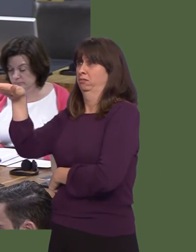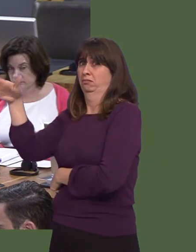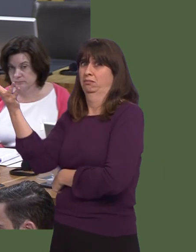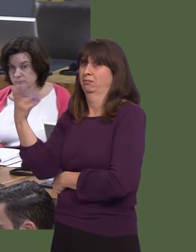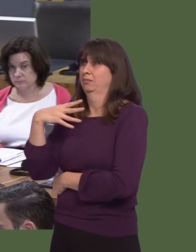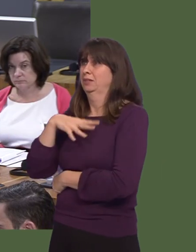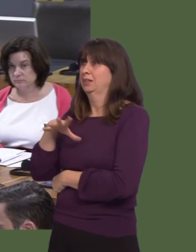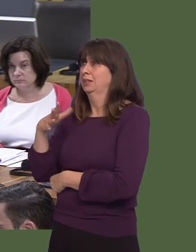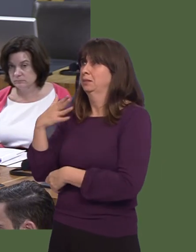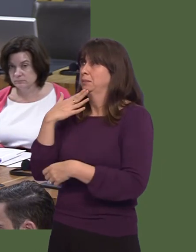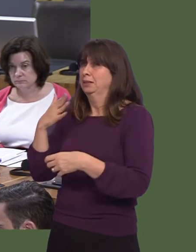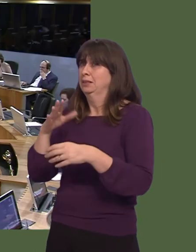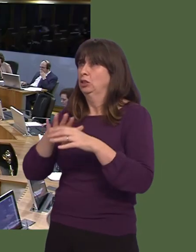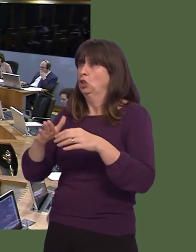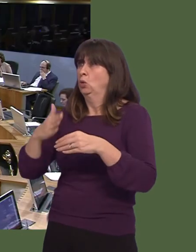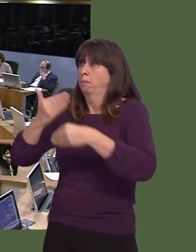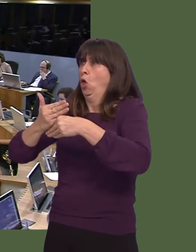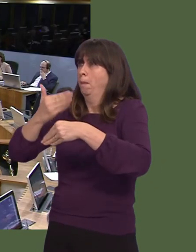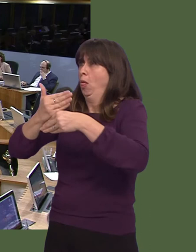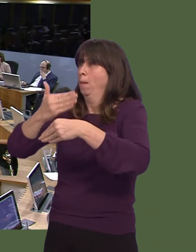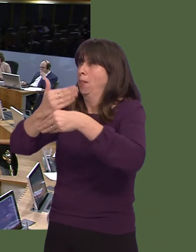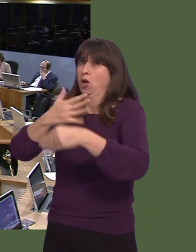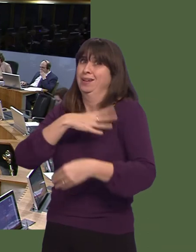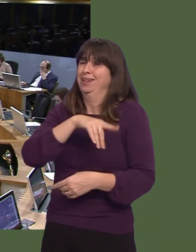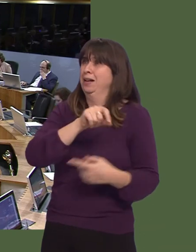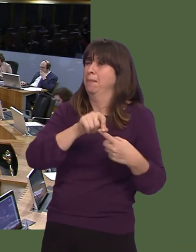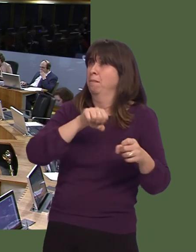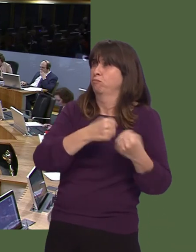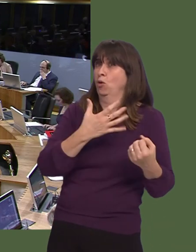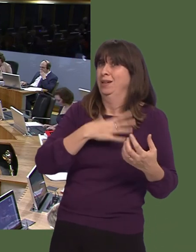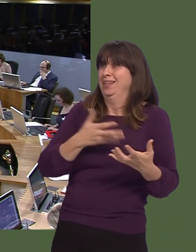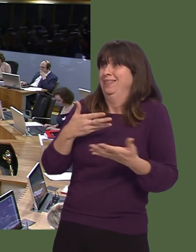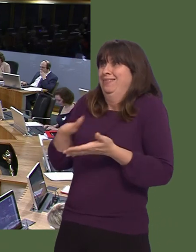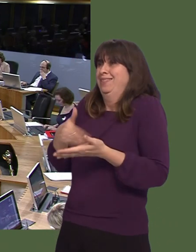gefnogiír diwydiant amaethyddol yn sir Benfro yw peidio ‚ chyflwyno parthau perygl nitradau